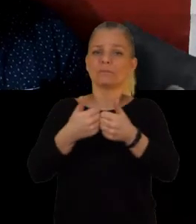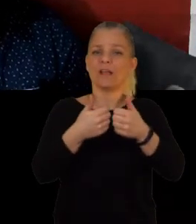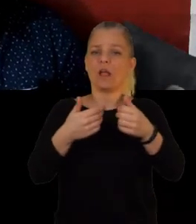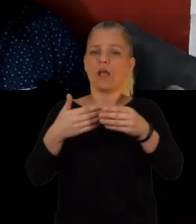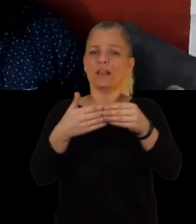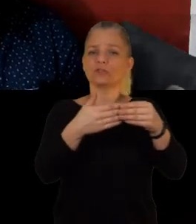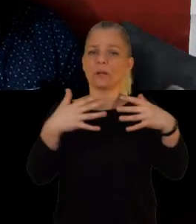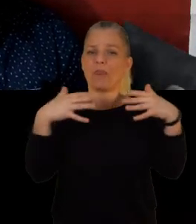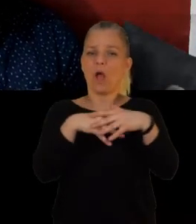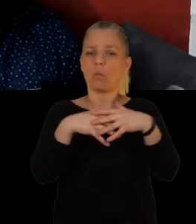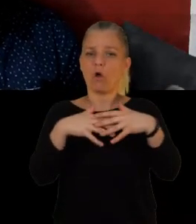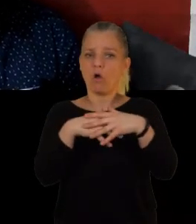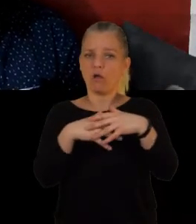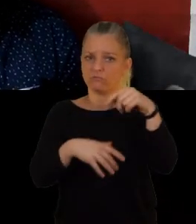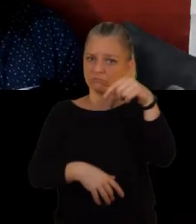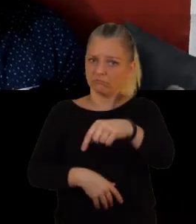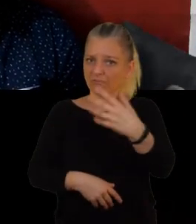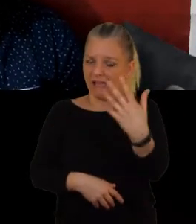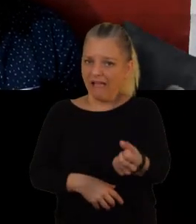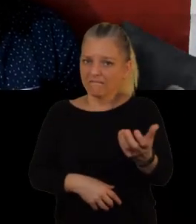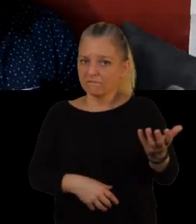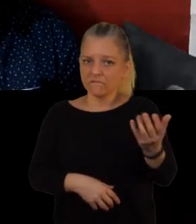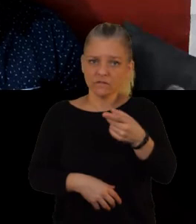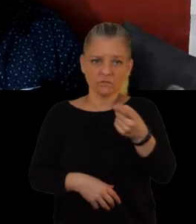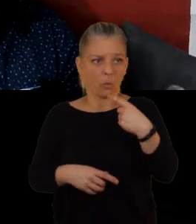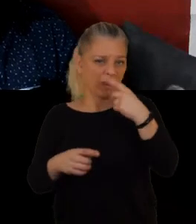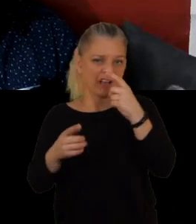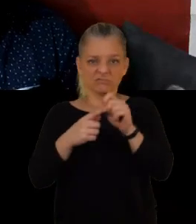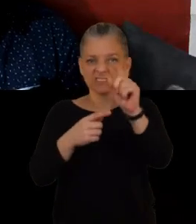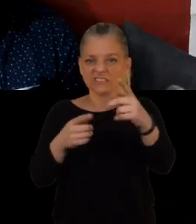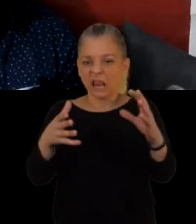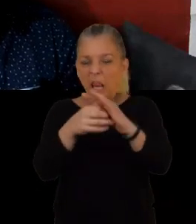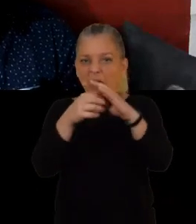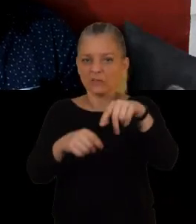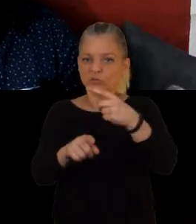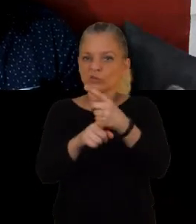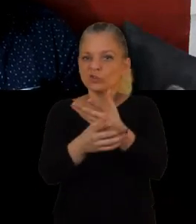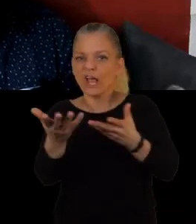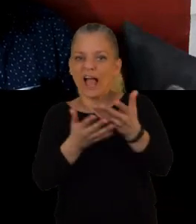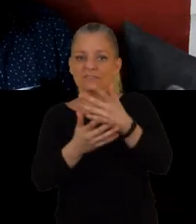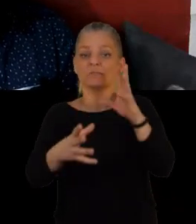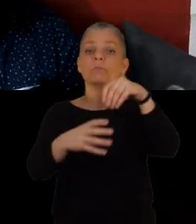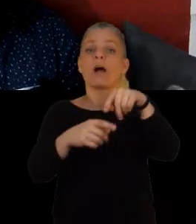who would like to there's the international peer leadership network we'll put the link into the